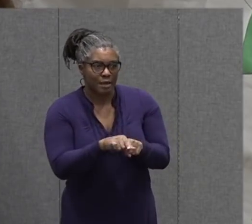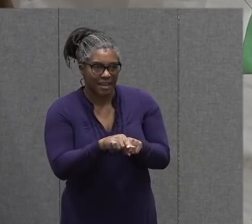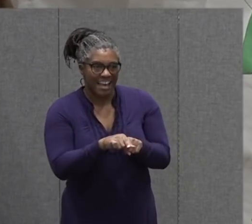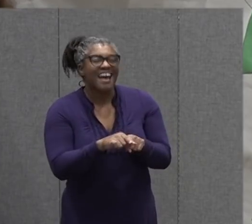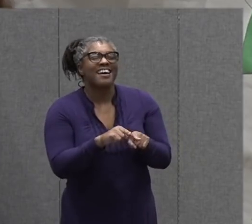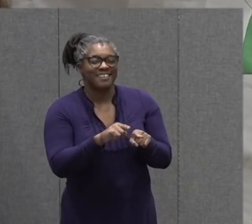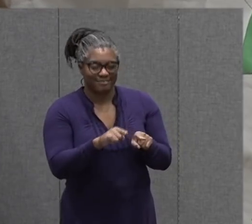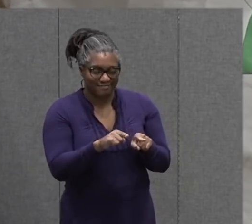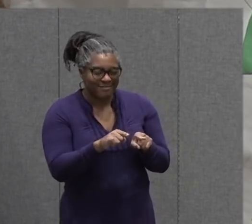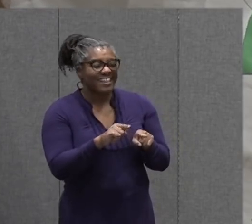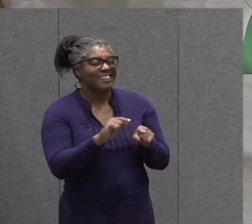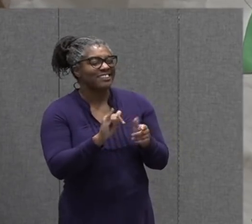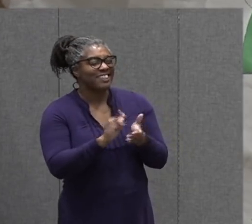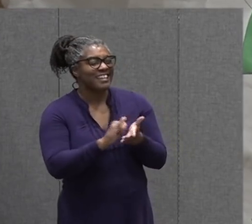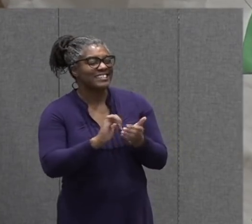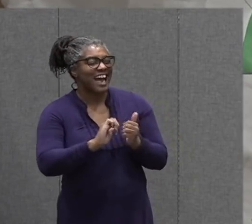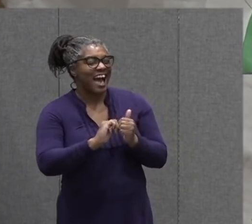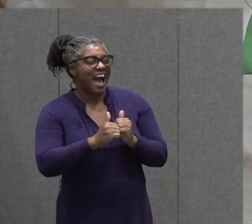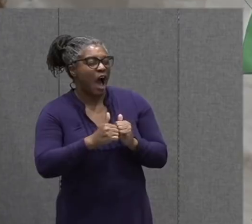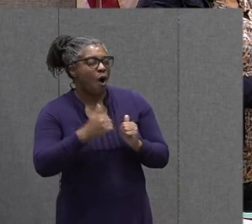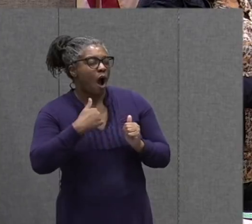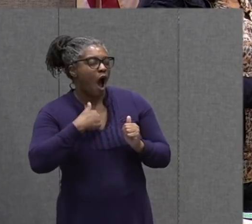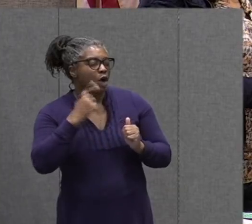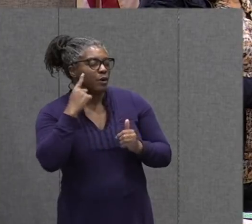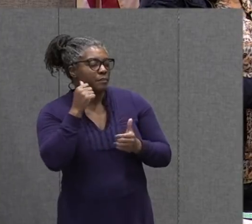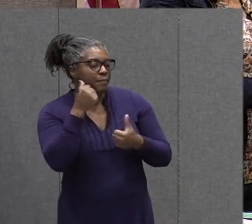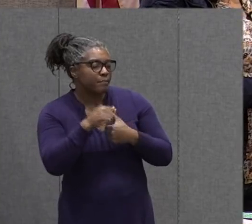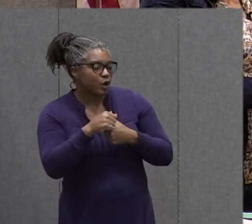[Miss Martindale] The snow softly slumbered,